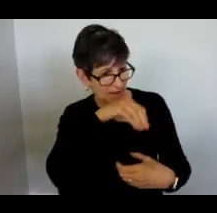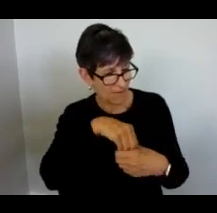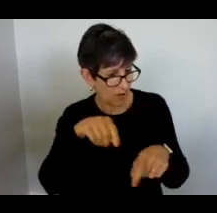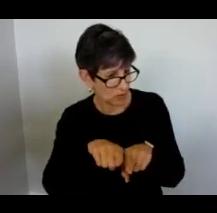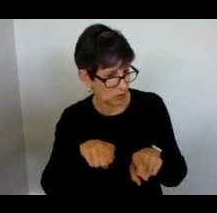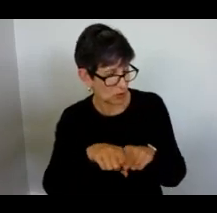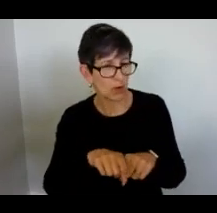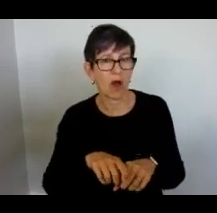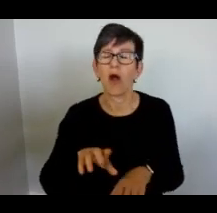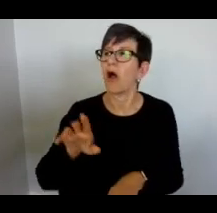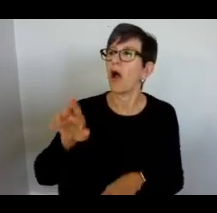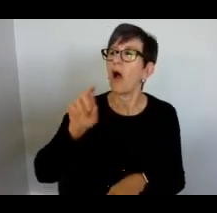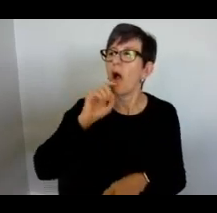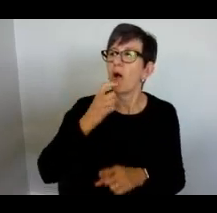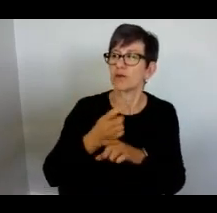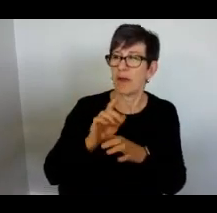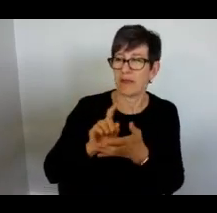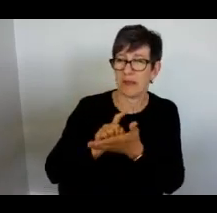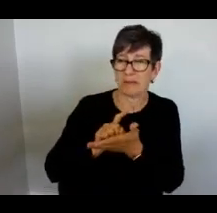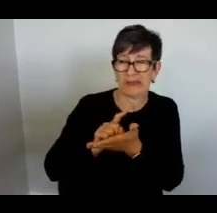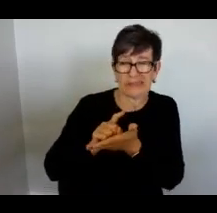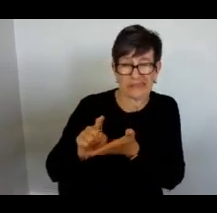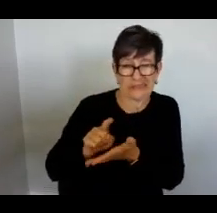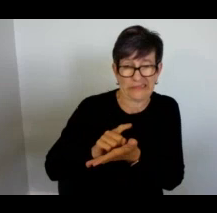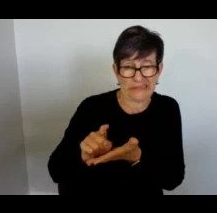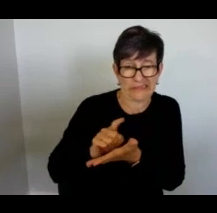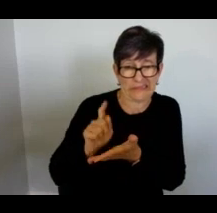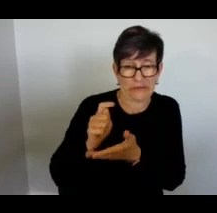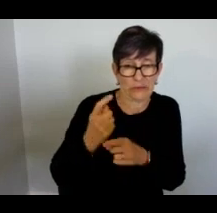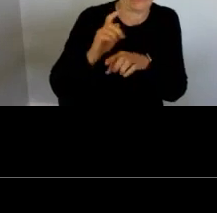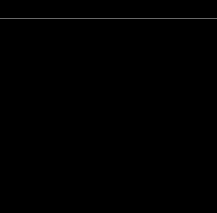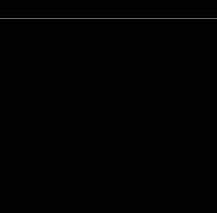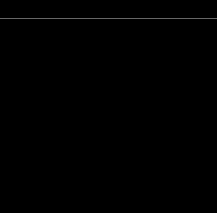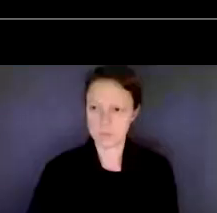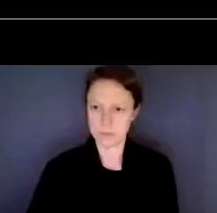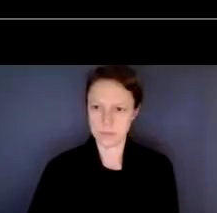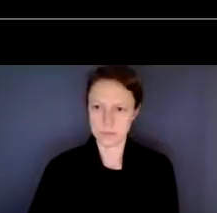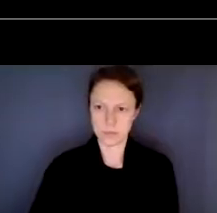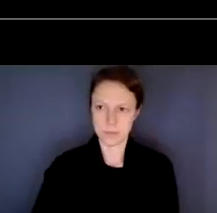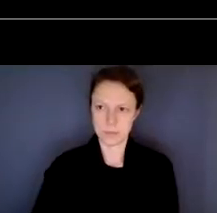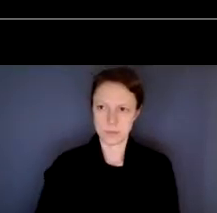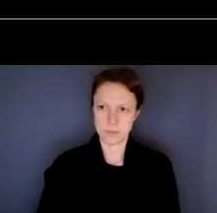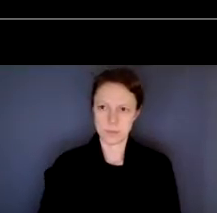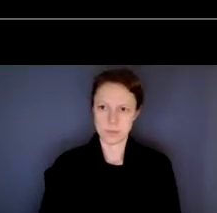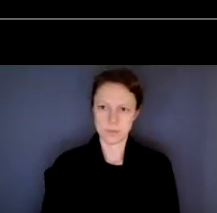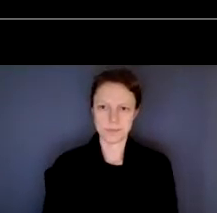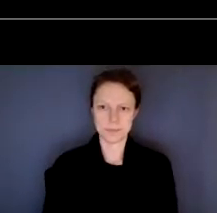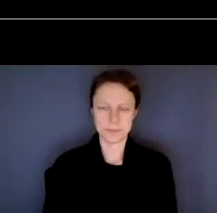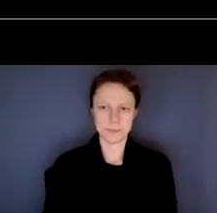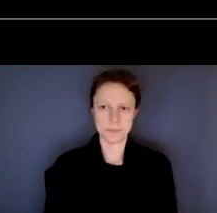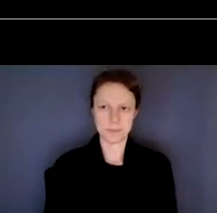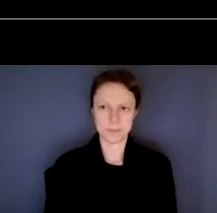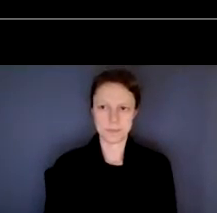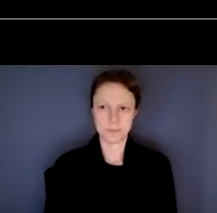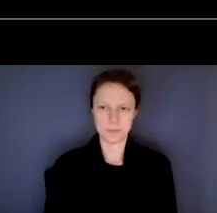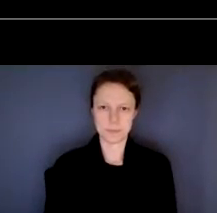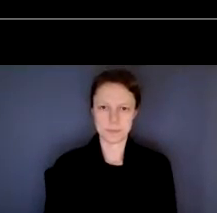that but I'm mindful that's coming up in the next part. Yes. Certainly there is scope for people,